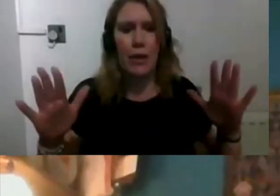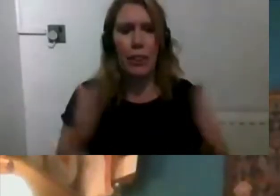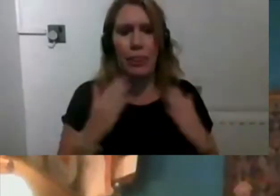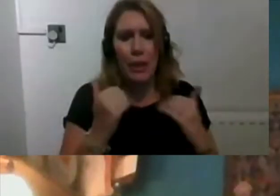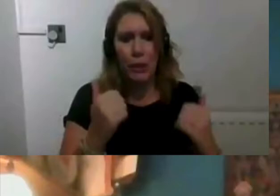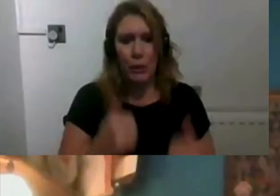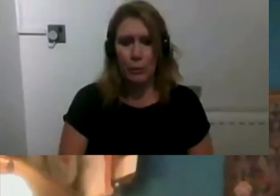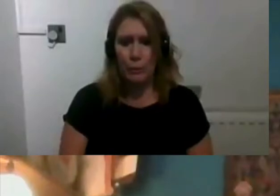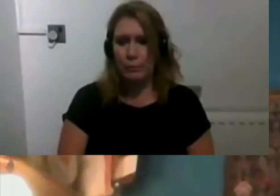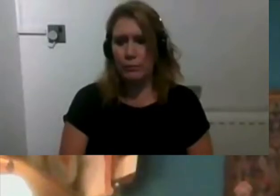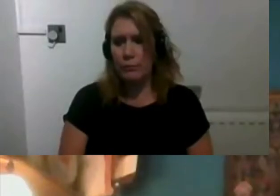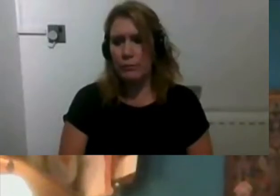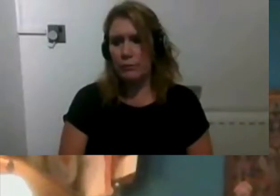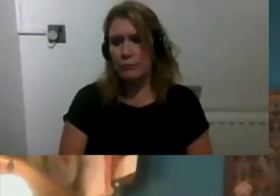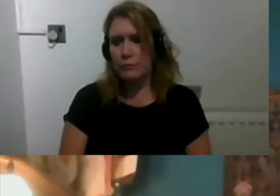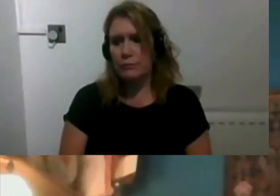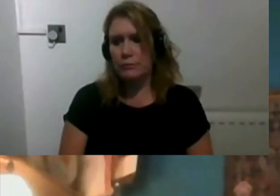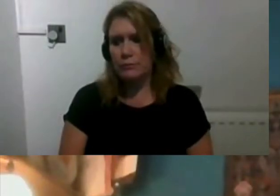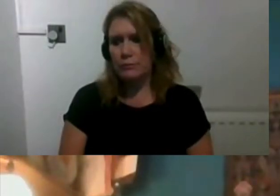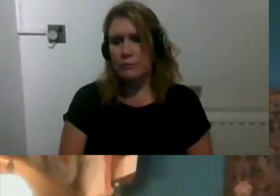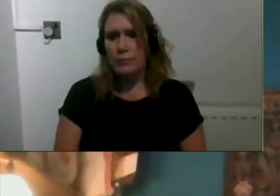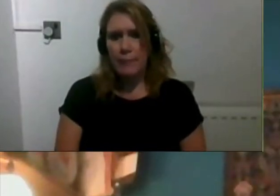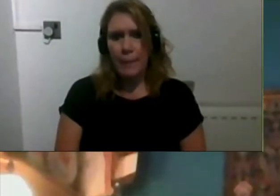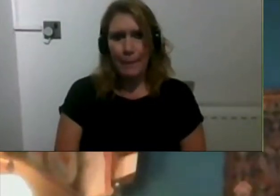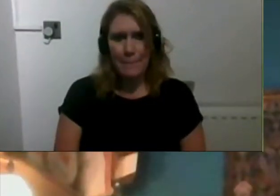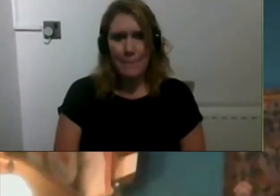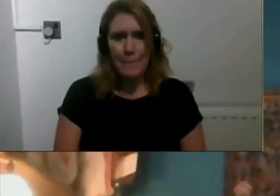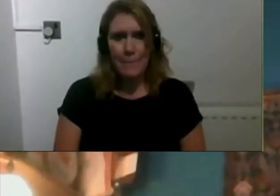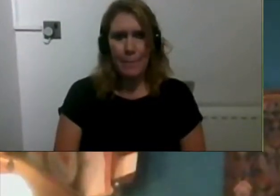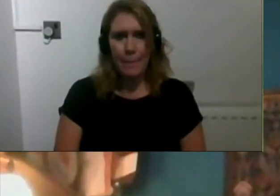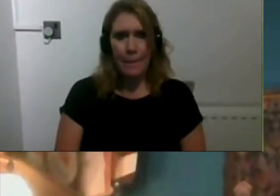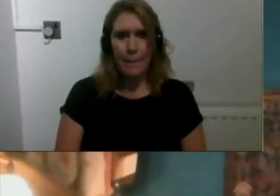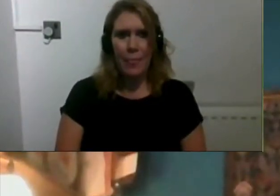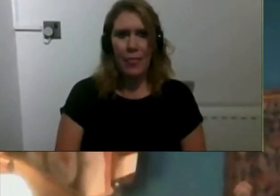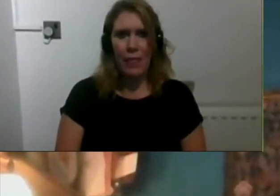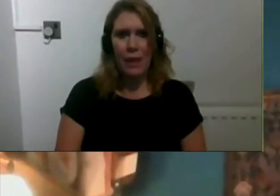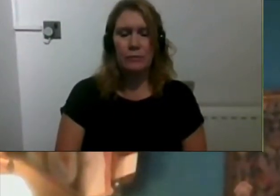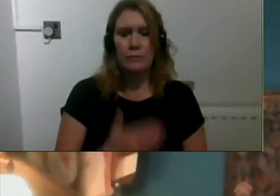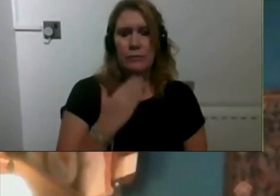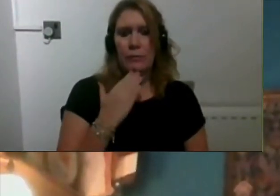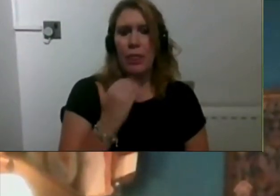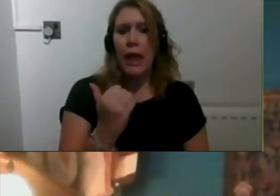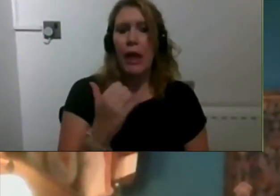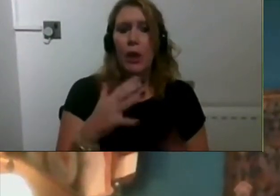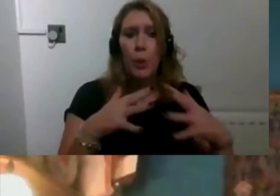Thanks Wendy. That was terrific thank you very much.